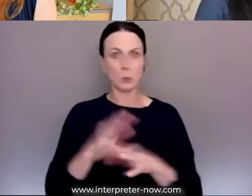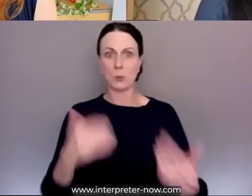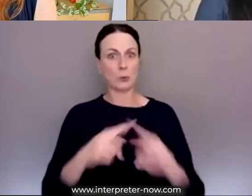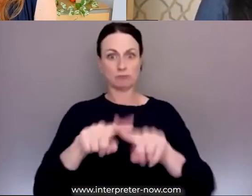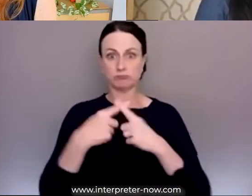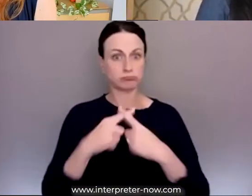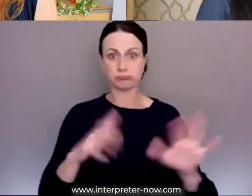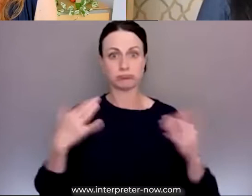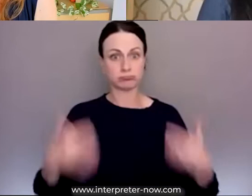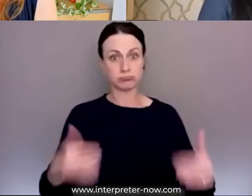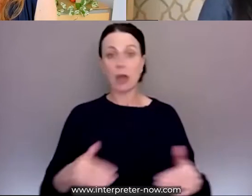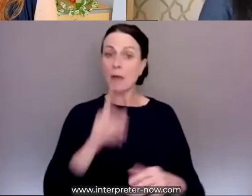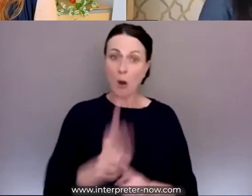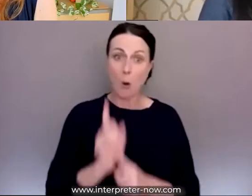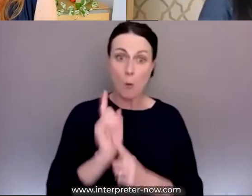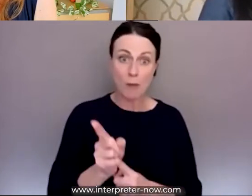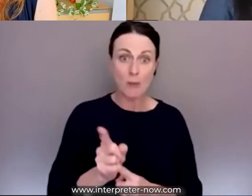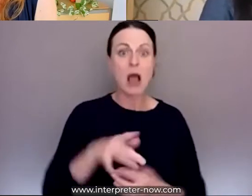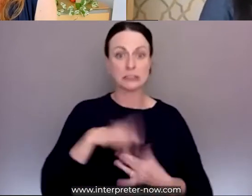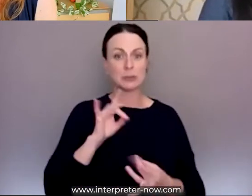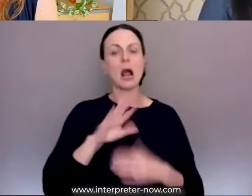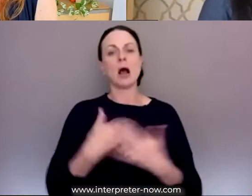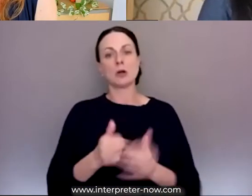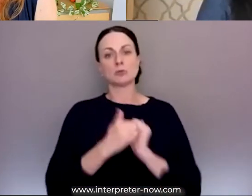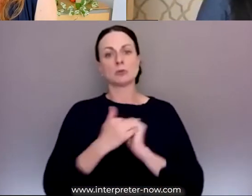And for a brief moment, there was that spirit of we're all in this together.